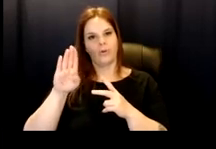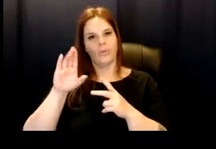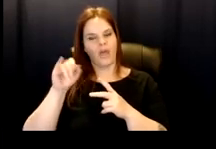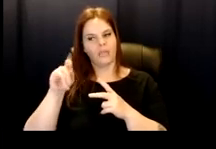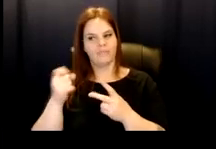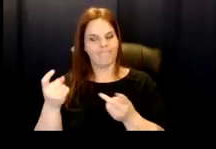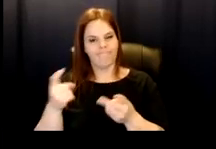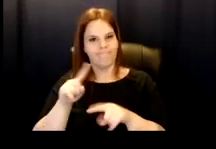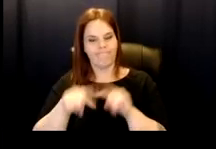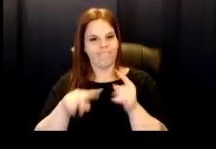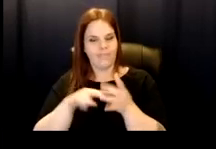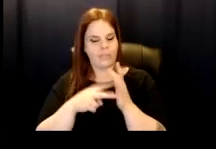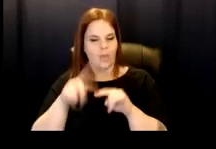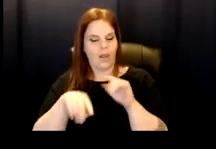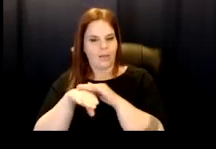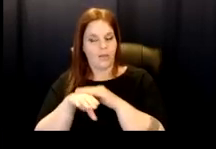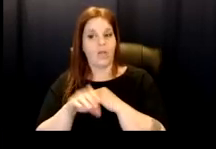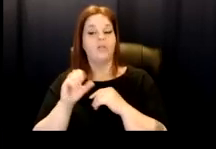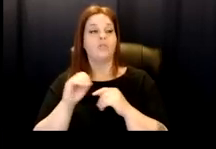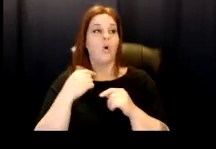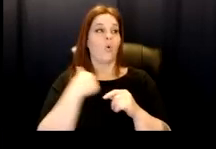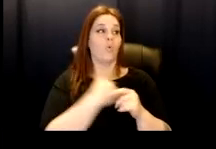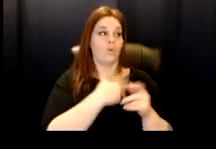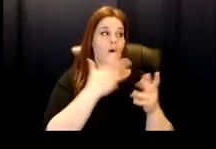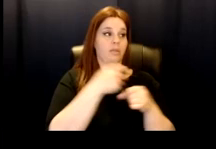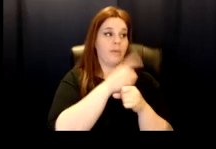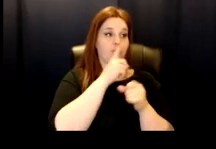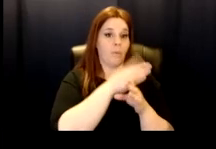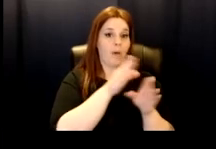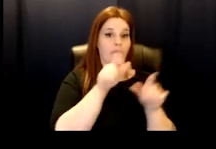transit systems get the funding they need to survive we also need to be making sure